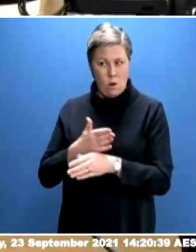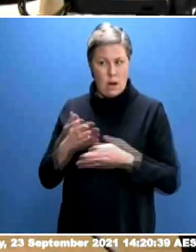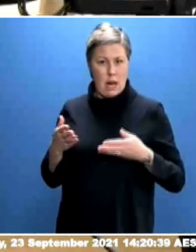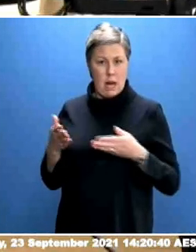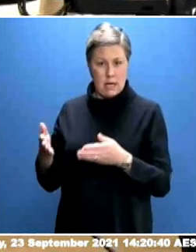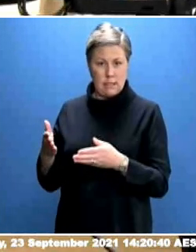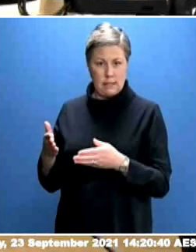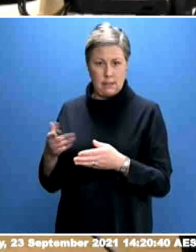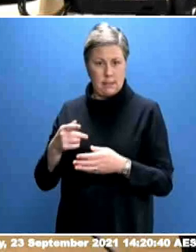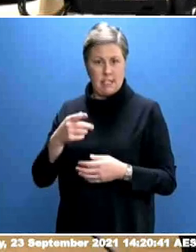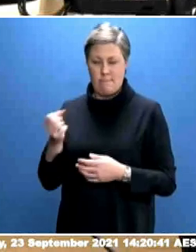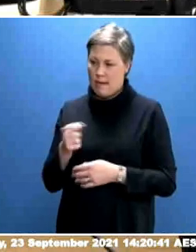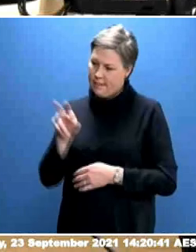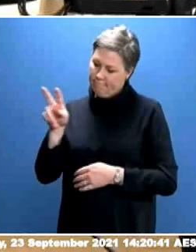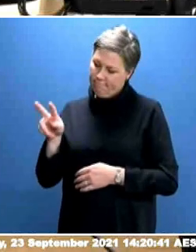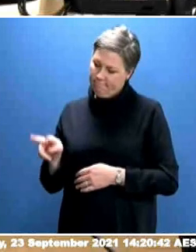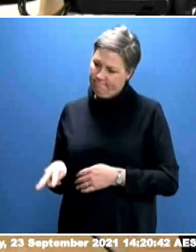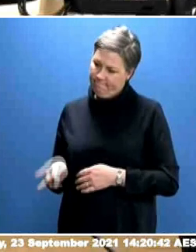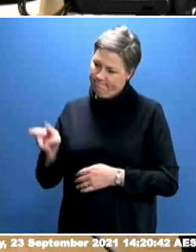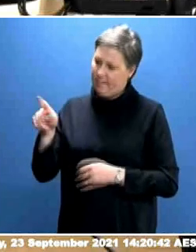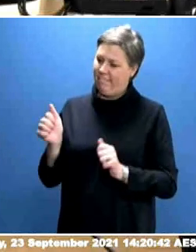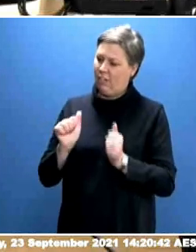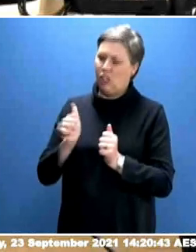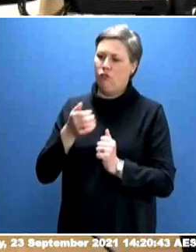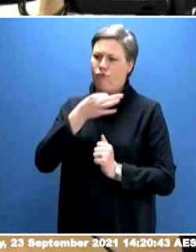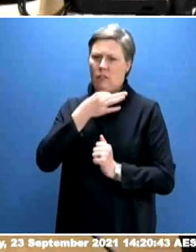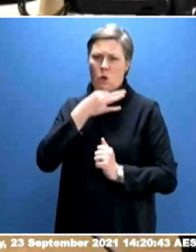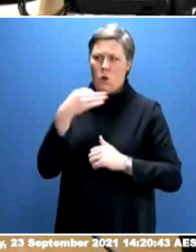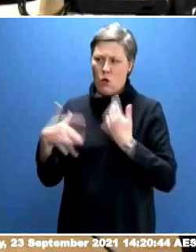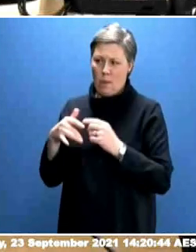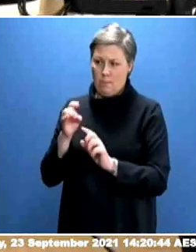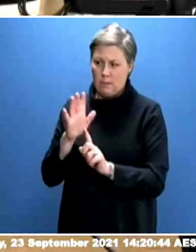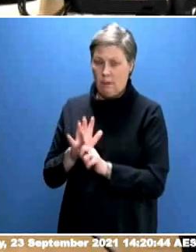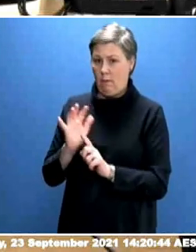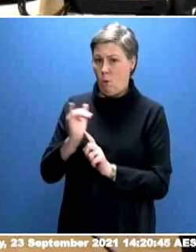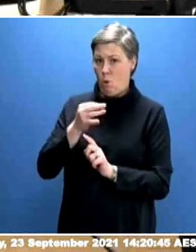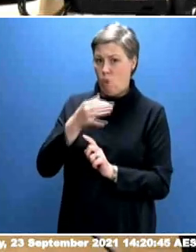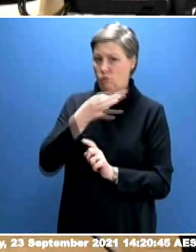presenting a risk of harm to themselves or to others so that the Department can